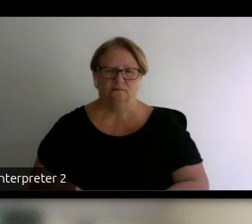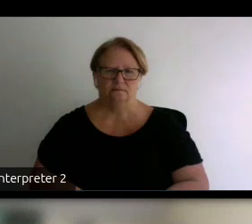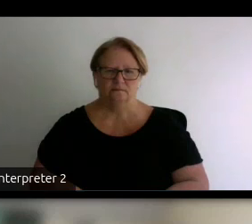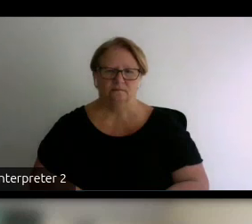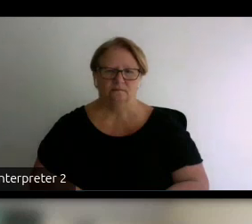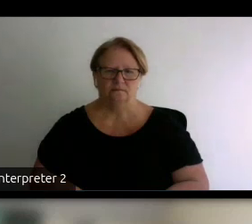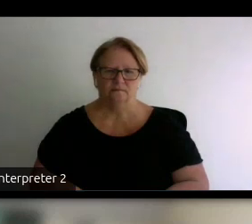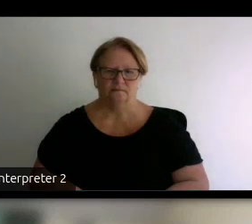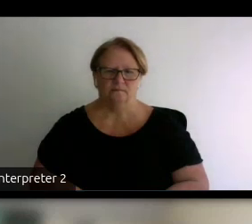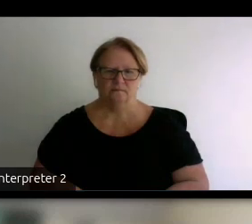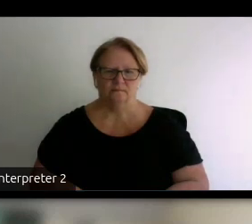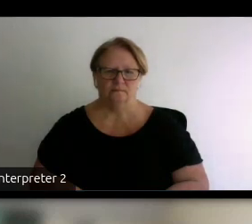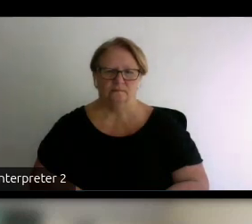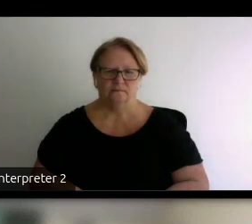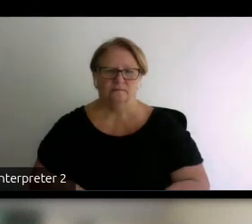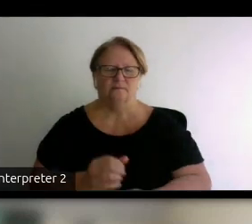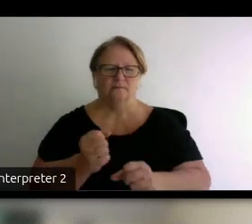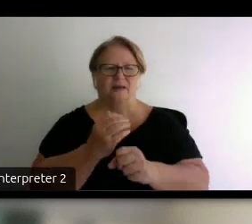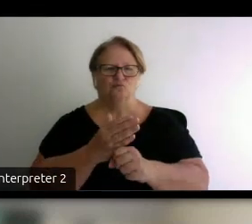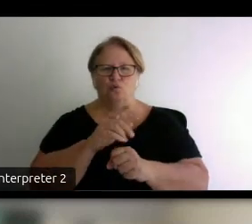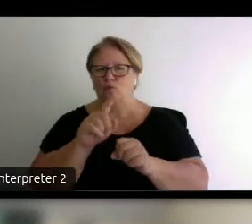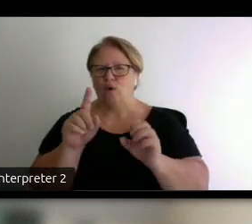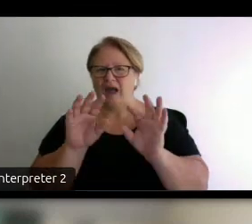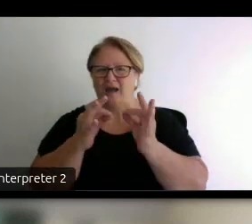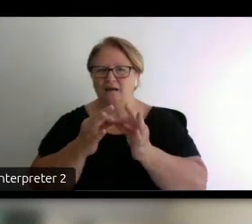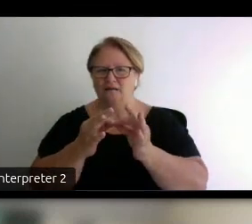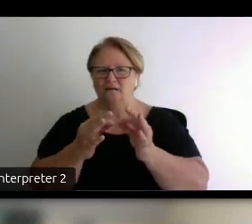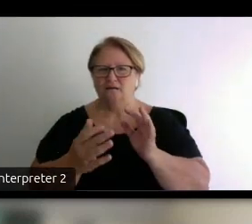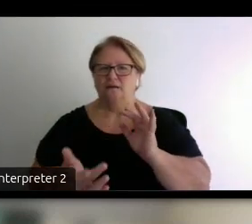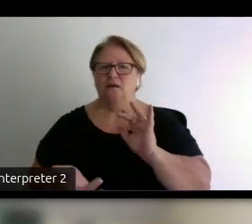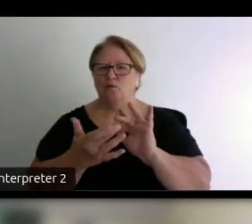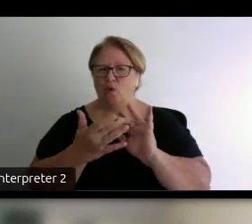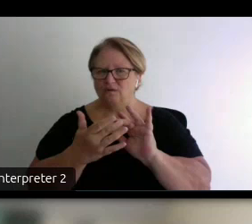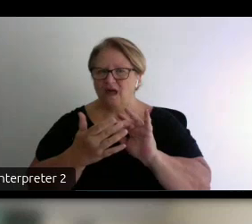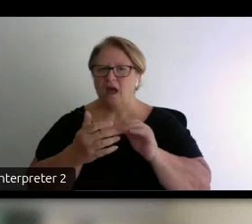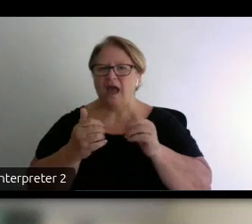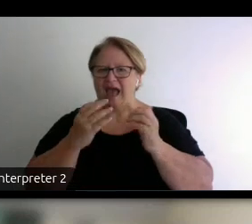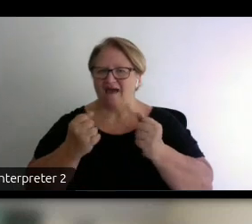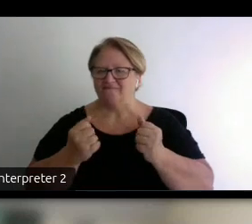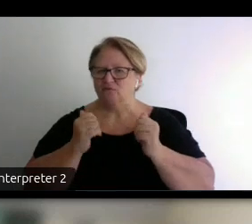um session with me. So just reach out if you're interested. Um if you have other agencies that you